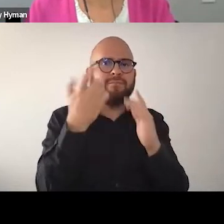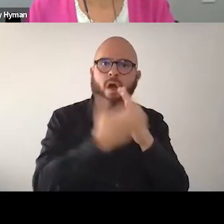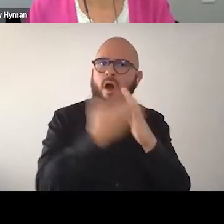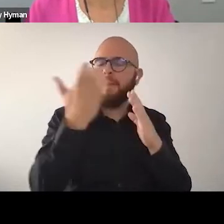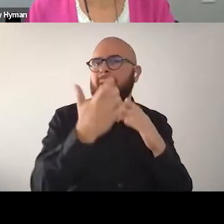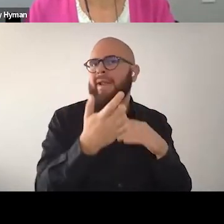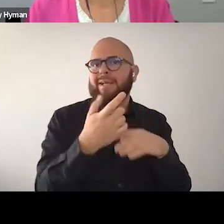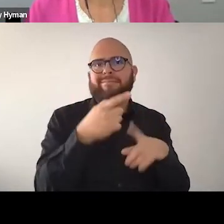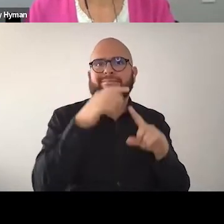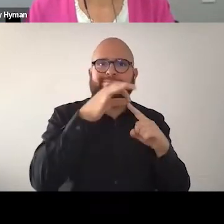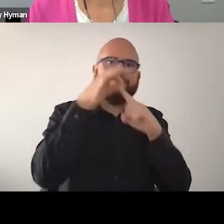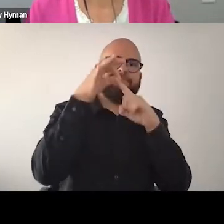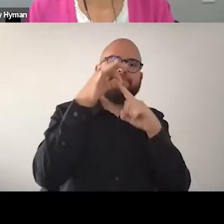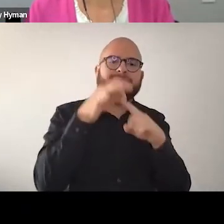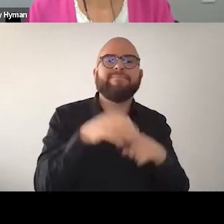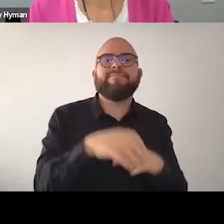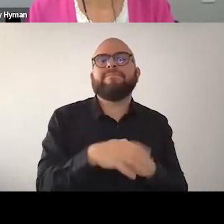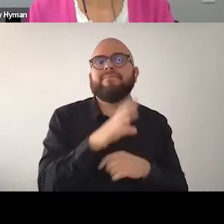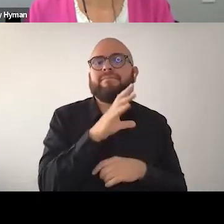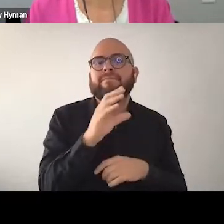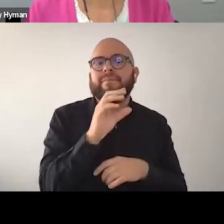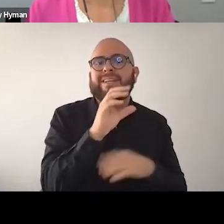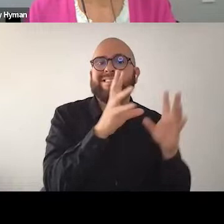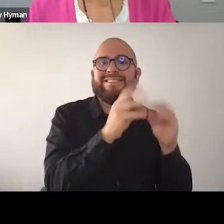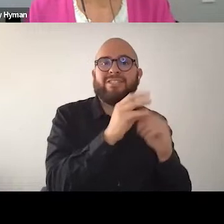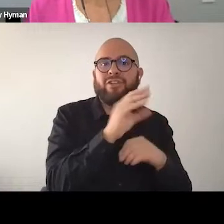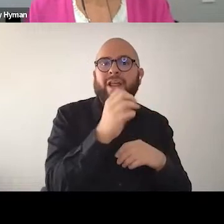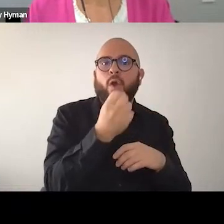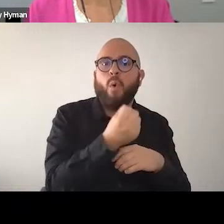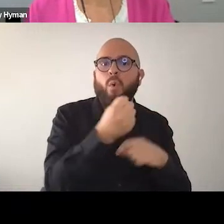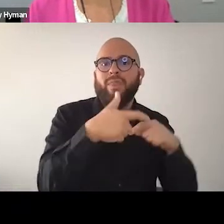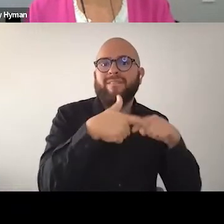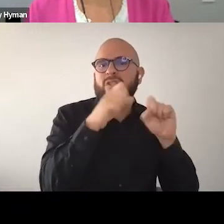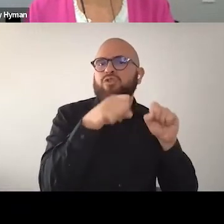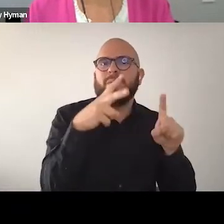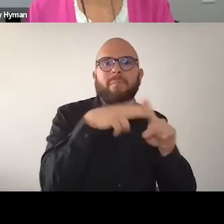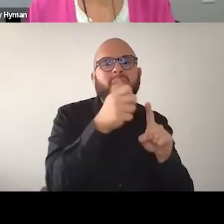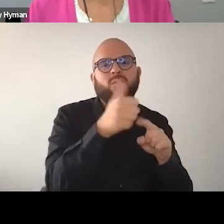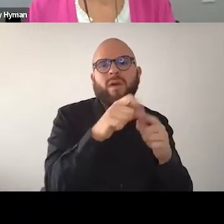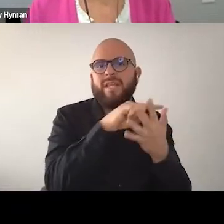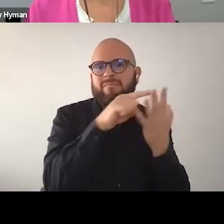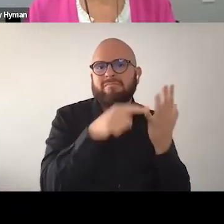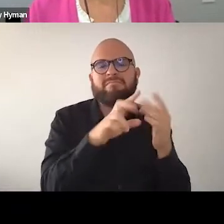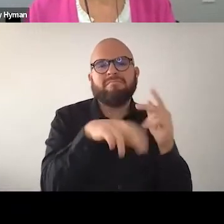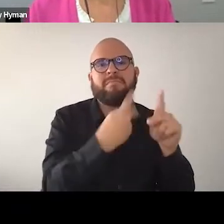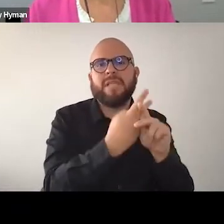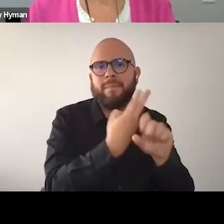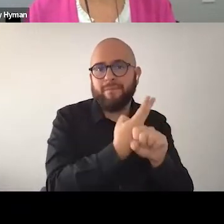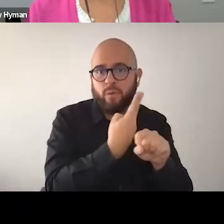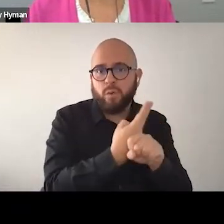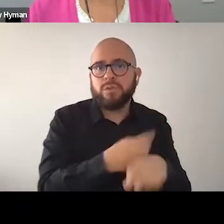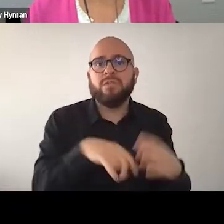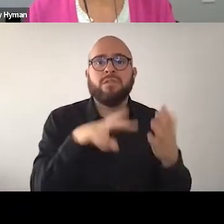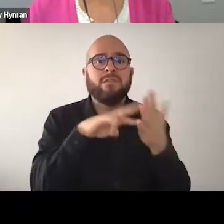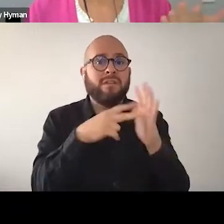and holding fees can be applied to all types of use. What that means is when your commercial is used